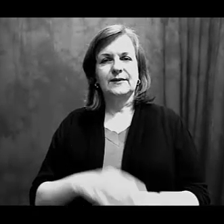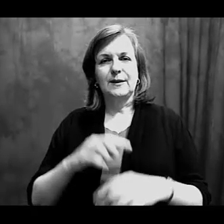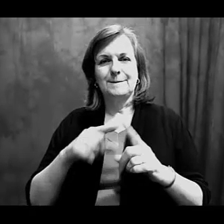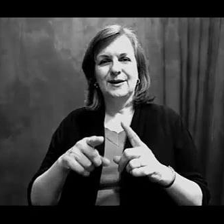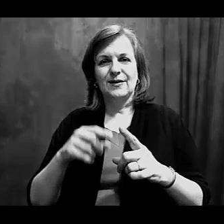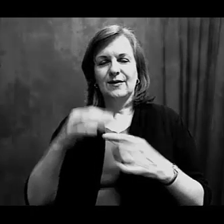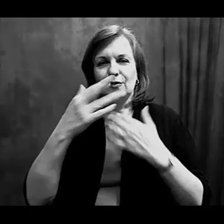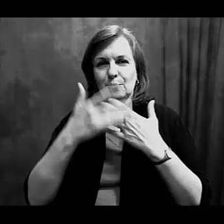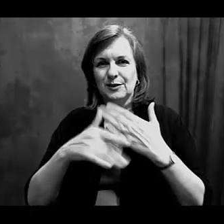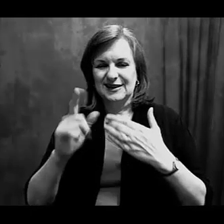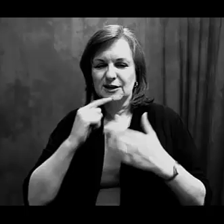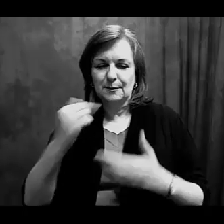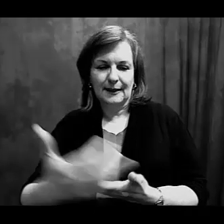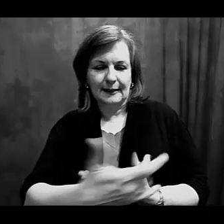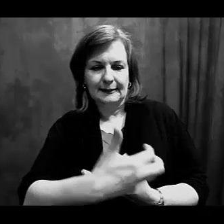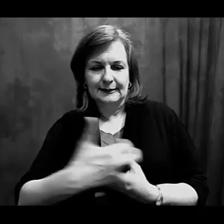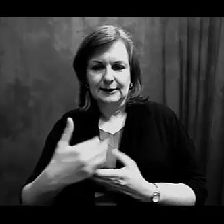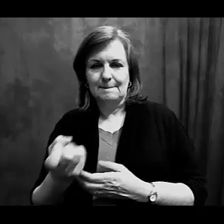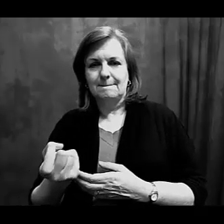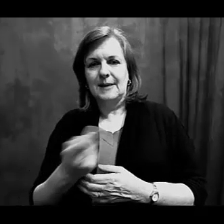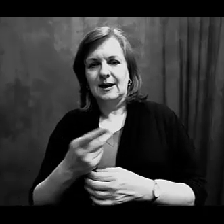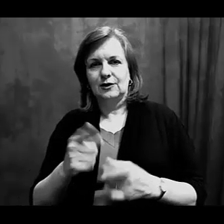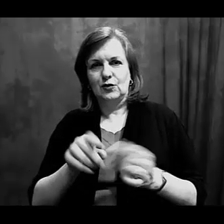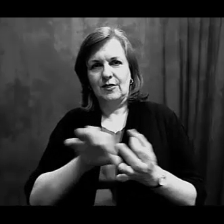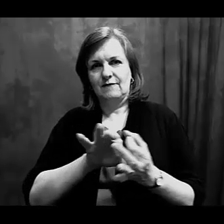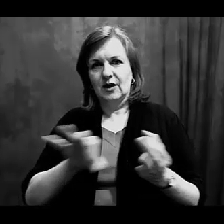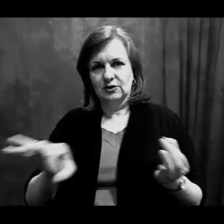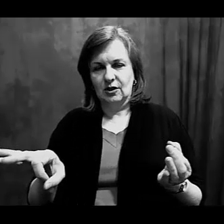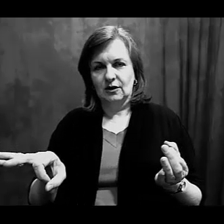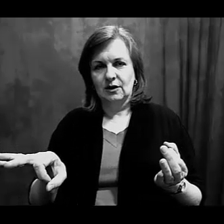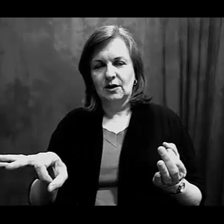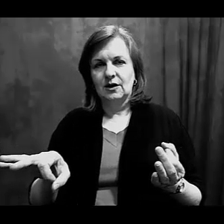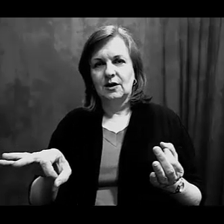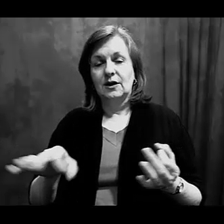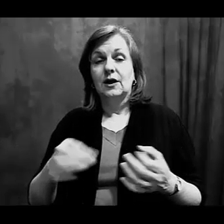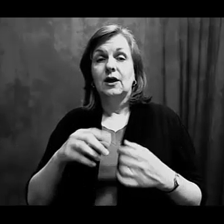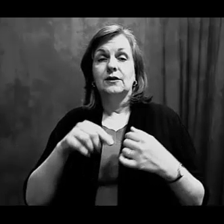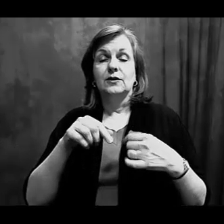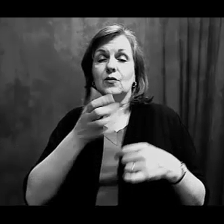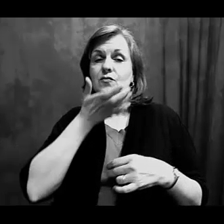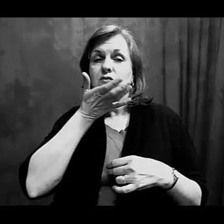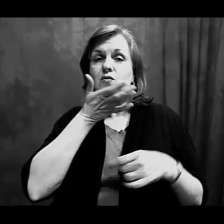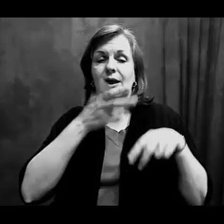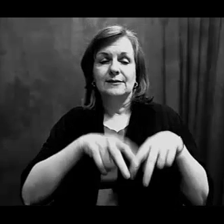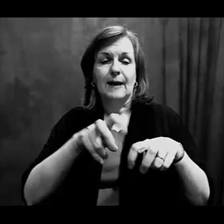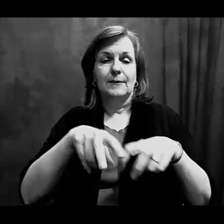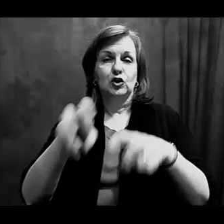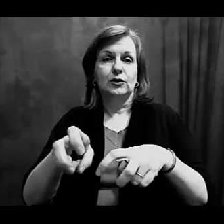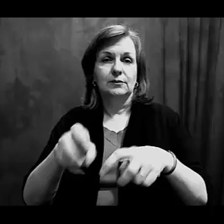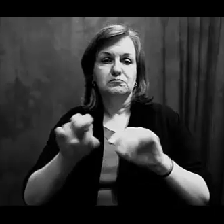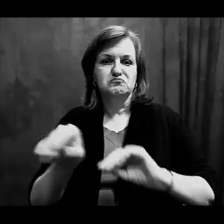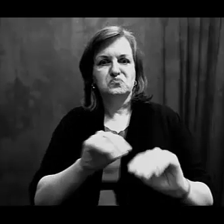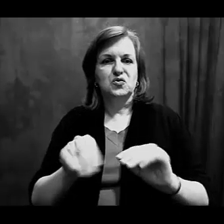but we've gotta get that blood back in -- into the vessels so the grasshopper is moving around a lot